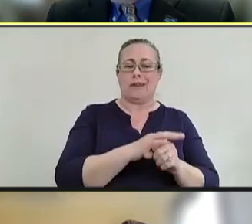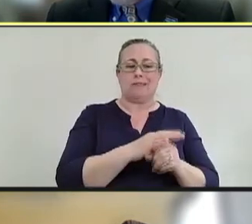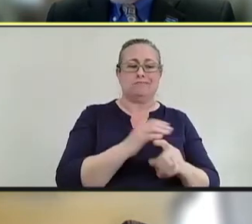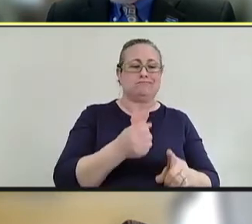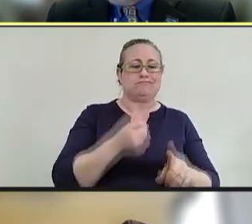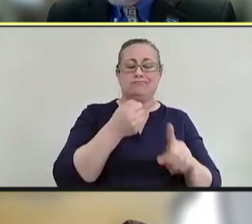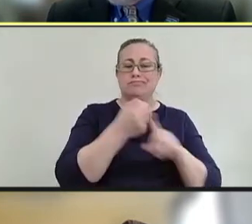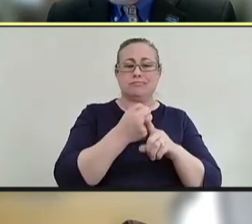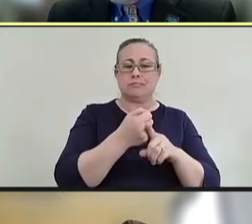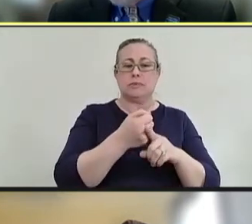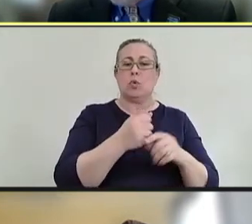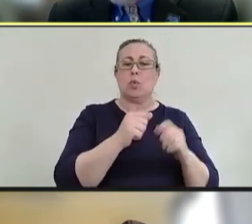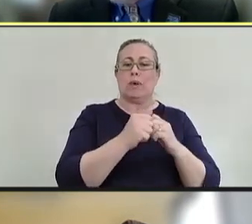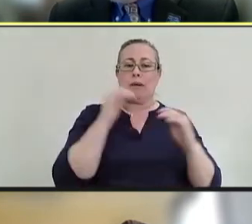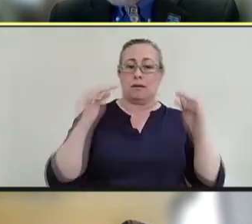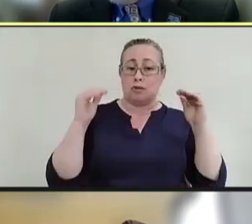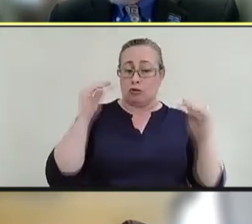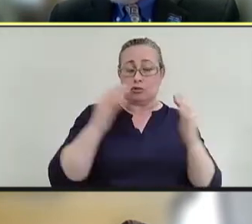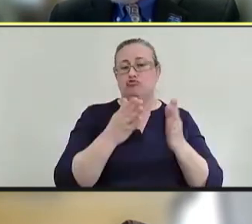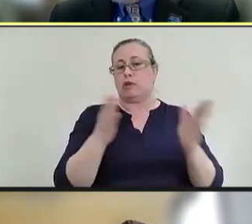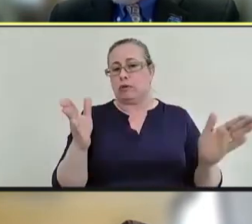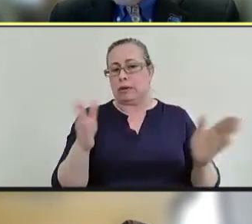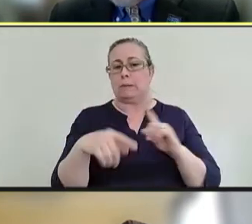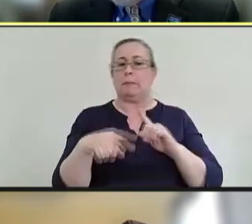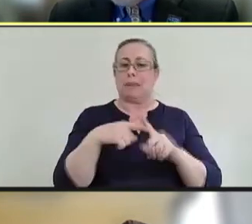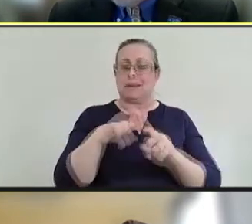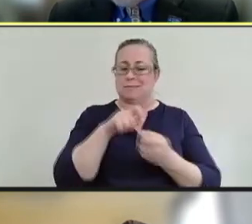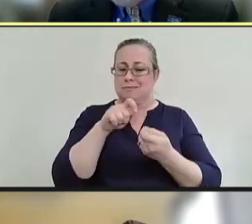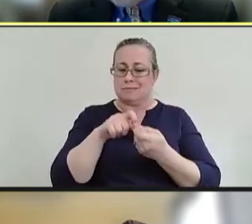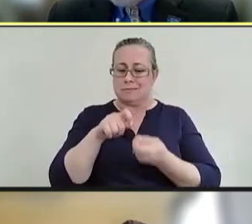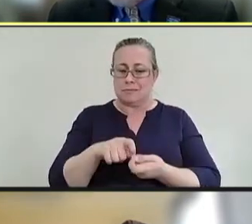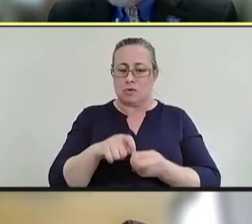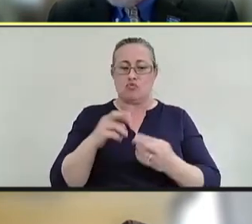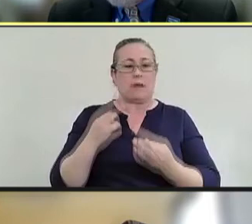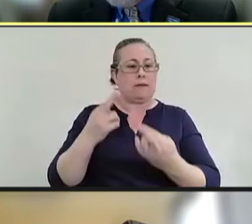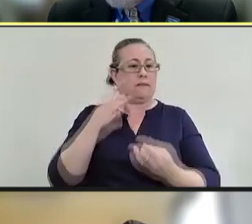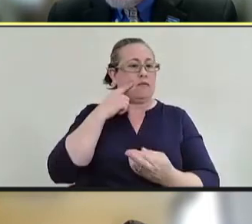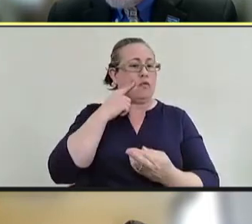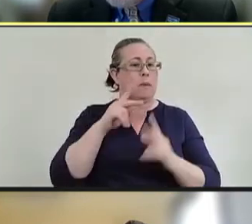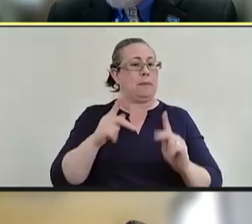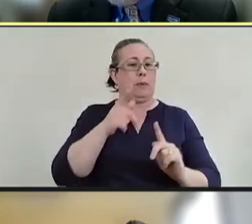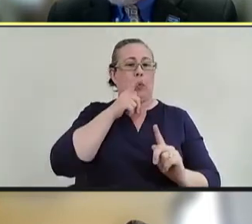adults generally, as well as those specifically recommended for pregnant people. We'll also